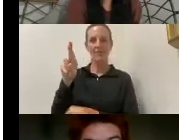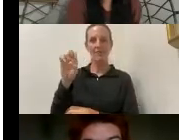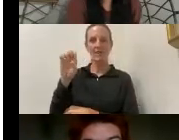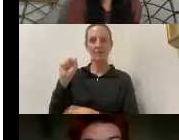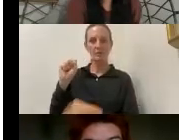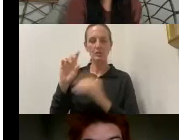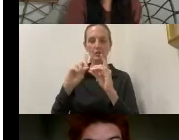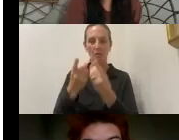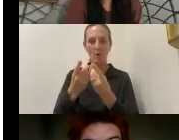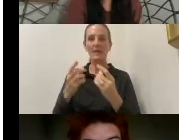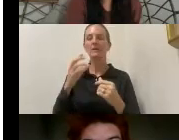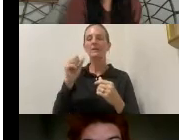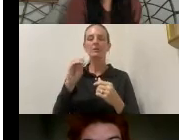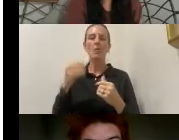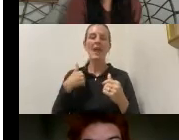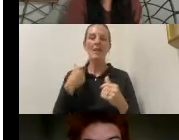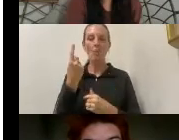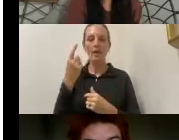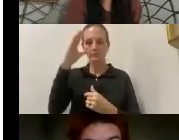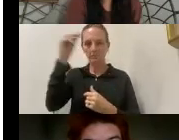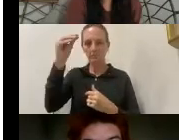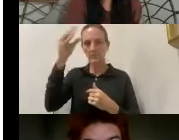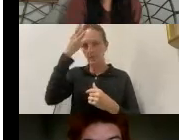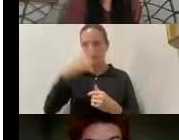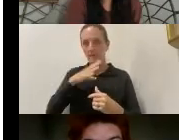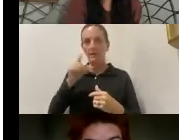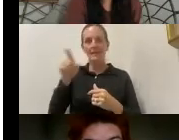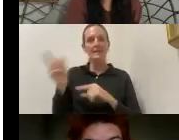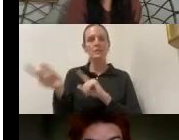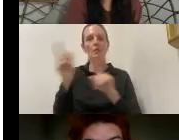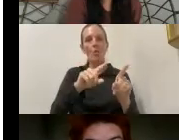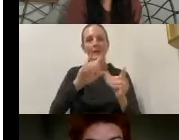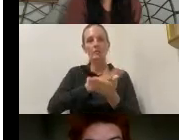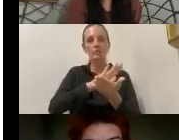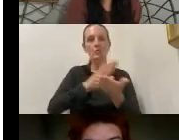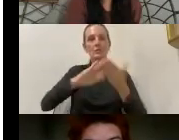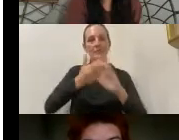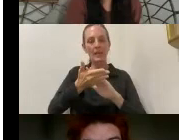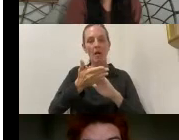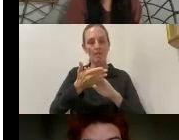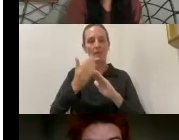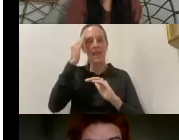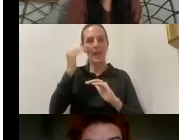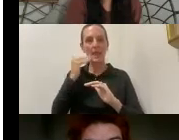to school to become the head of that department, I'm very proud of him for that.